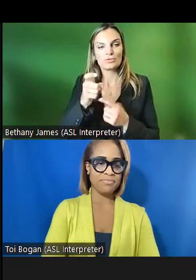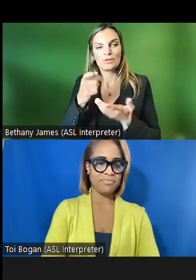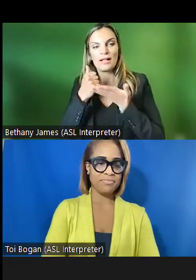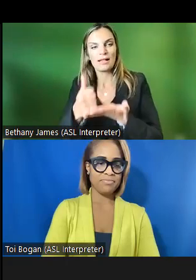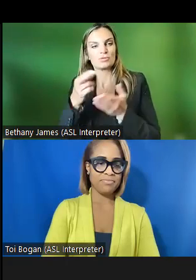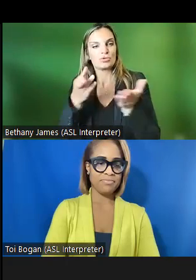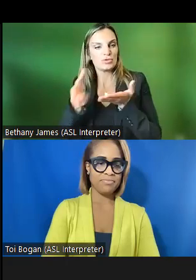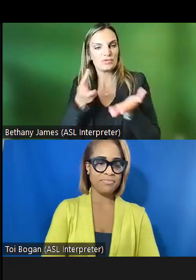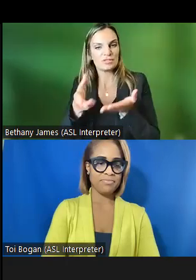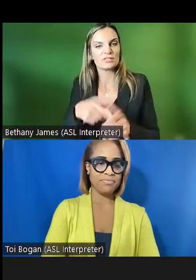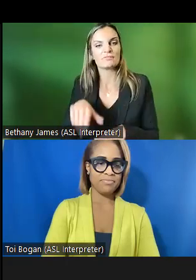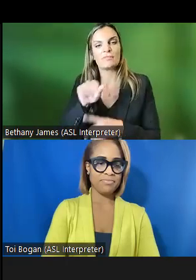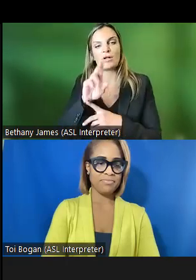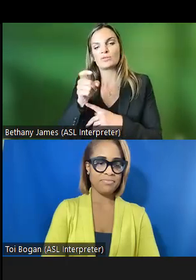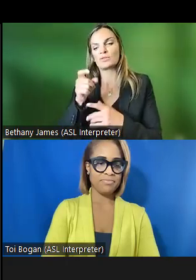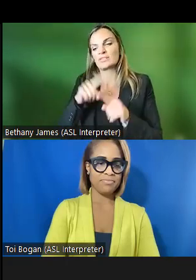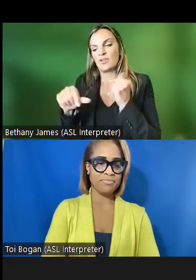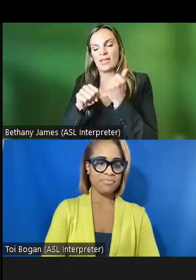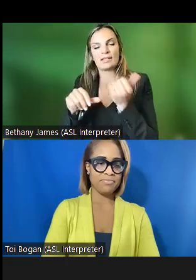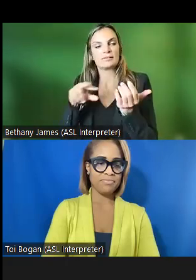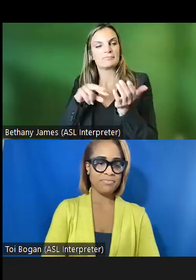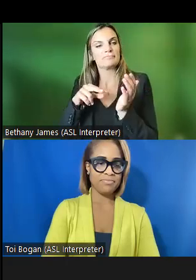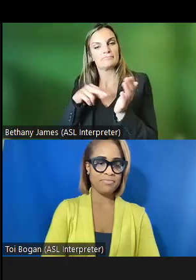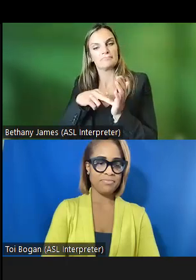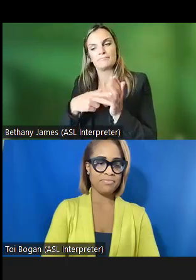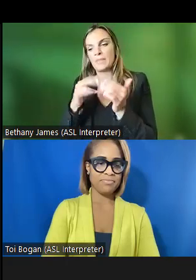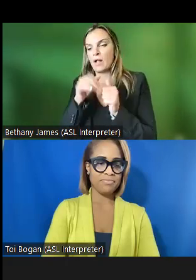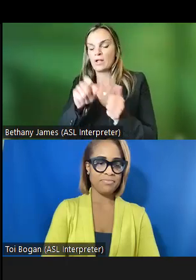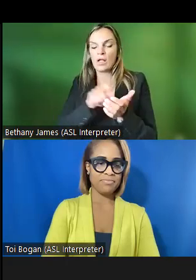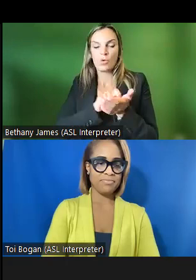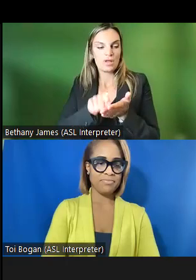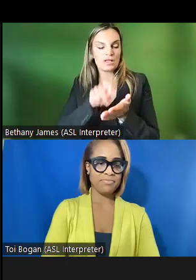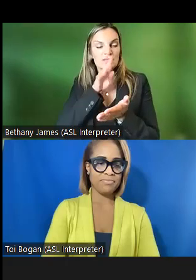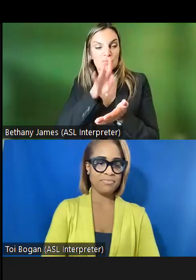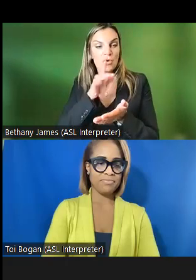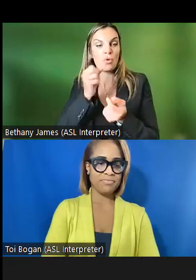Auxiliary aids and services are methods to make written, spoken, or visually presented